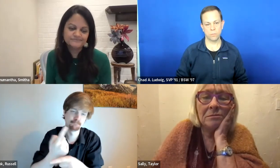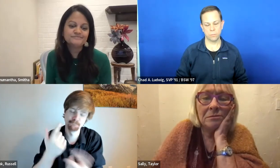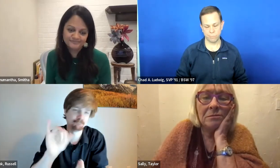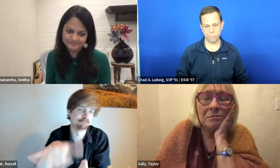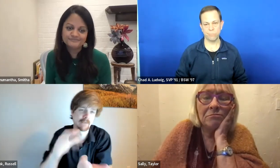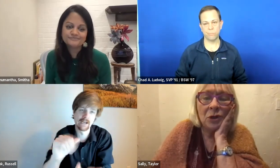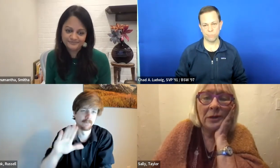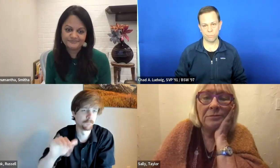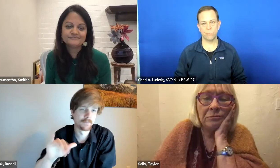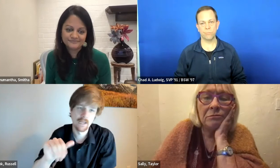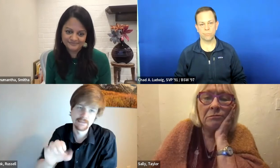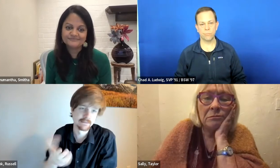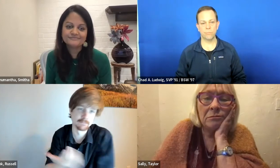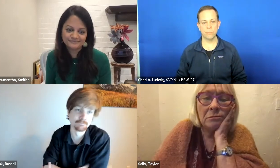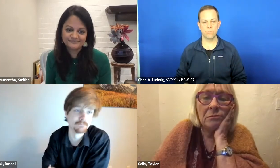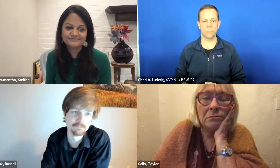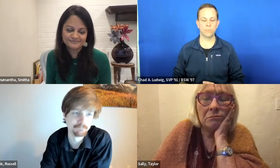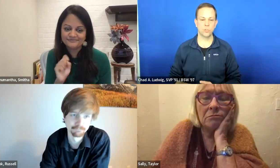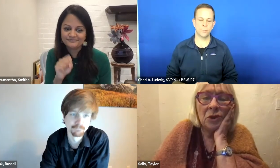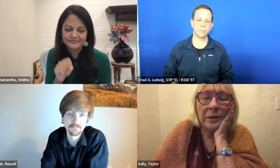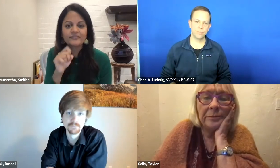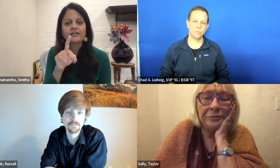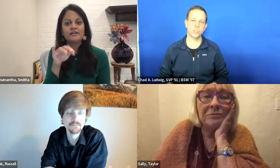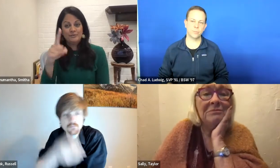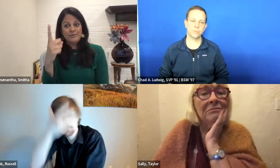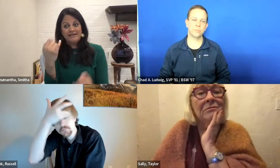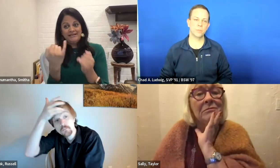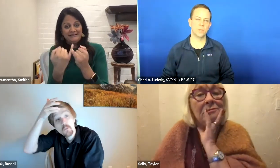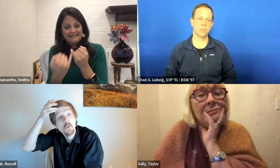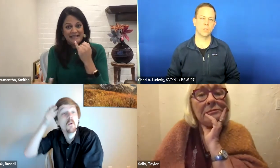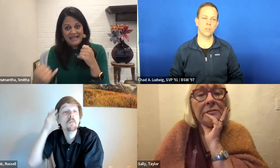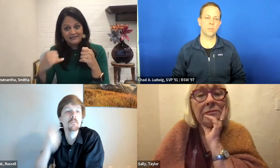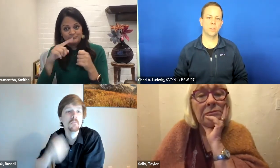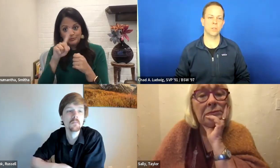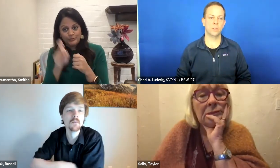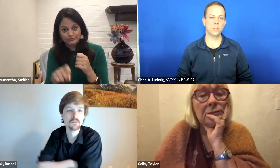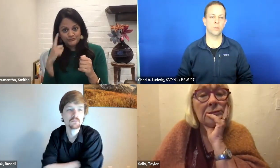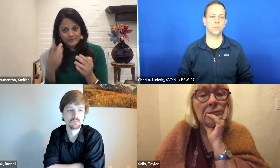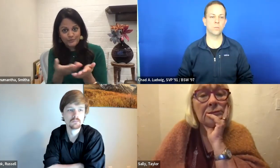It's a case-by-case situation, to be honest with you. Absolutely. OK.